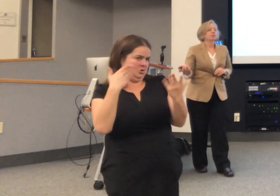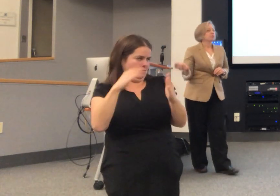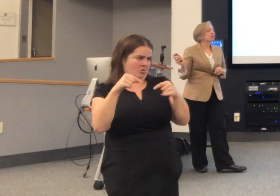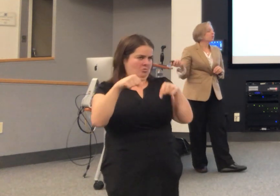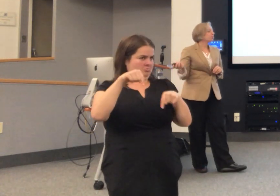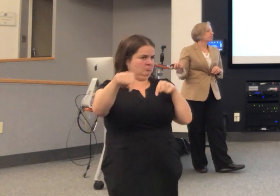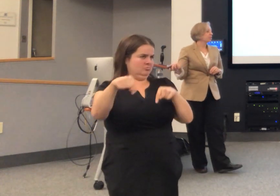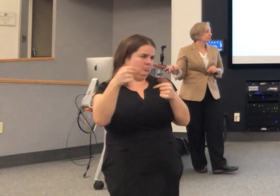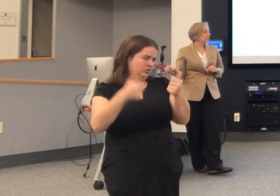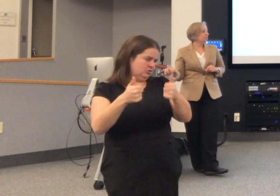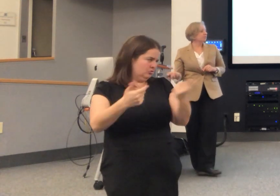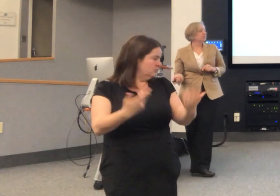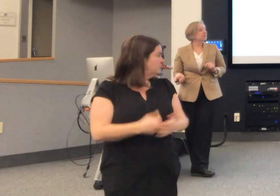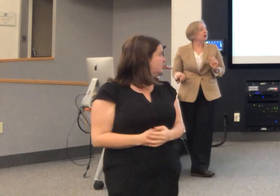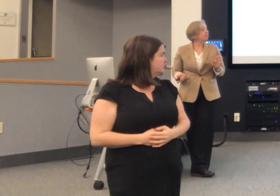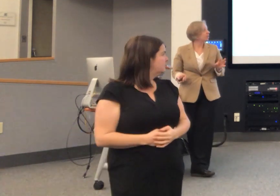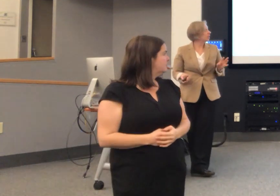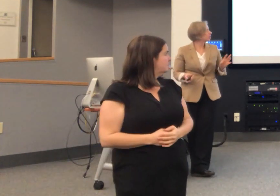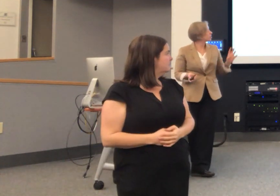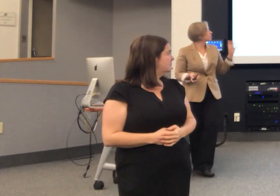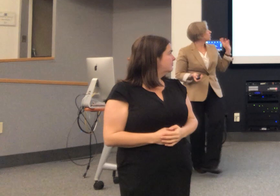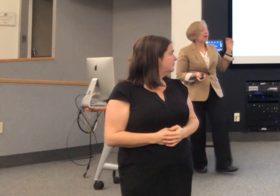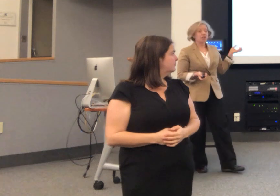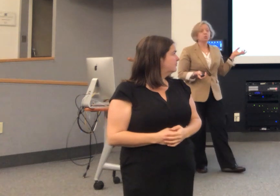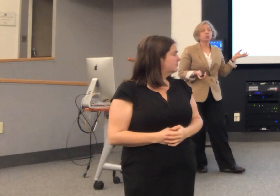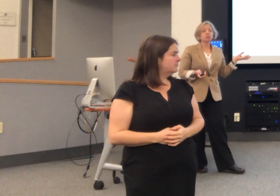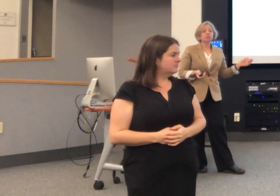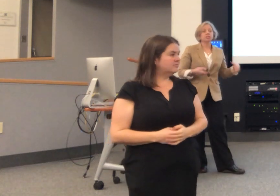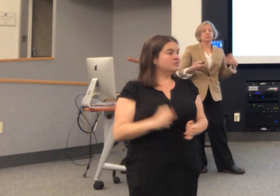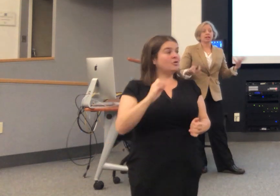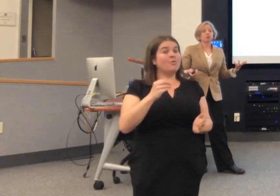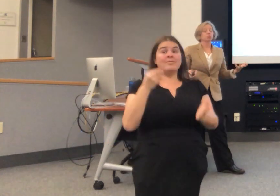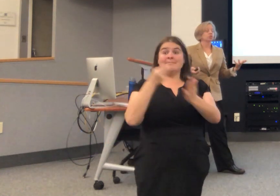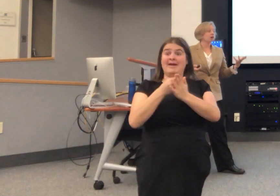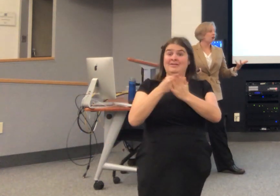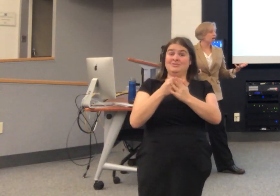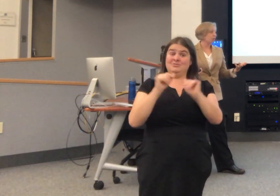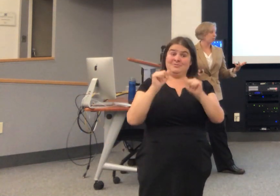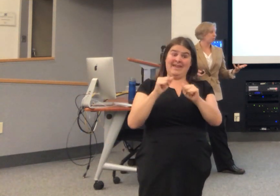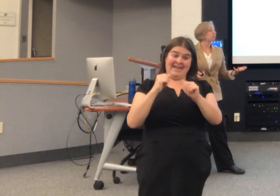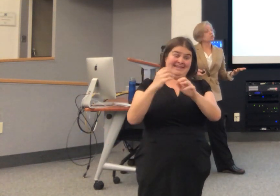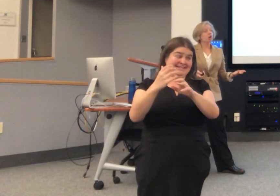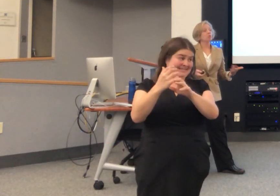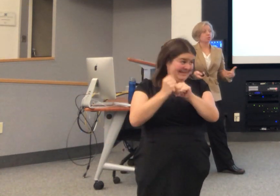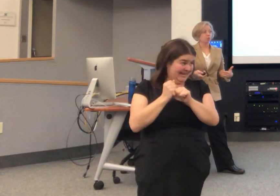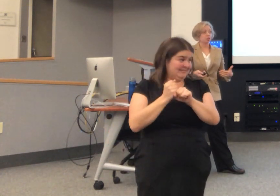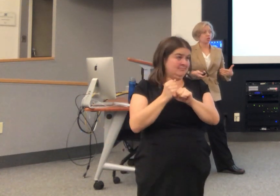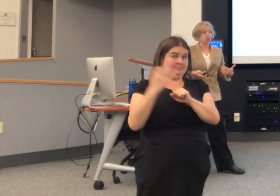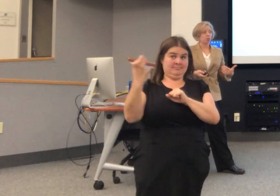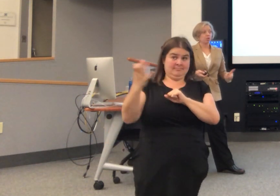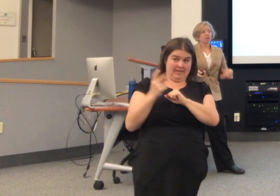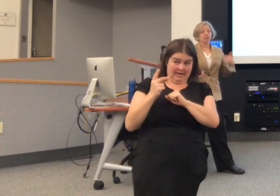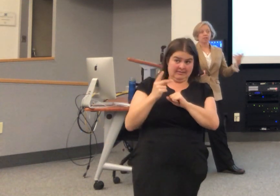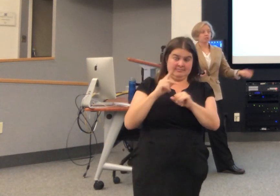The recoverable damages in copyright violations actual is actual harm, commercial harm that you can show.